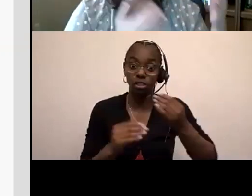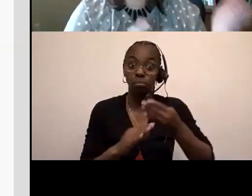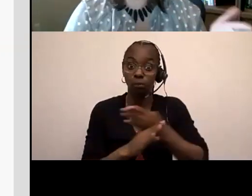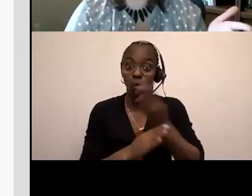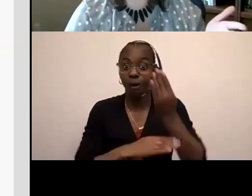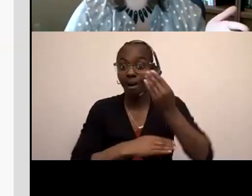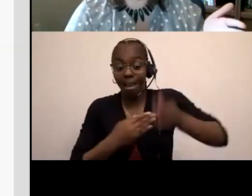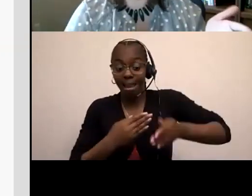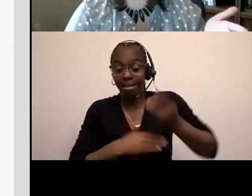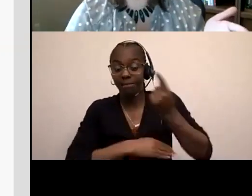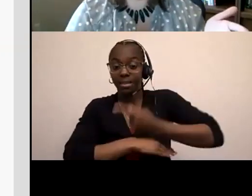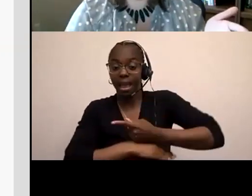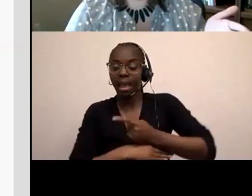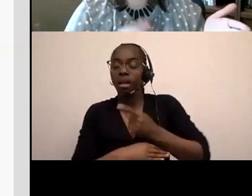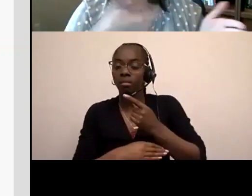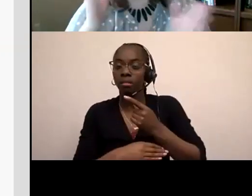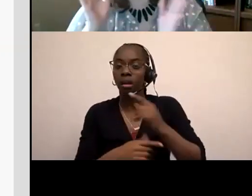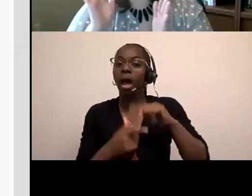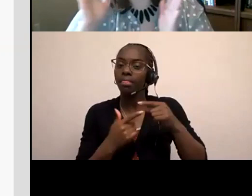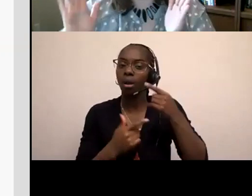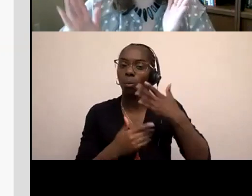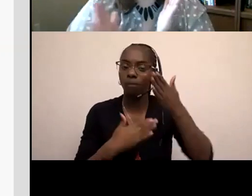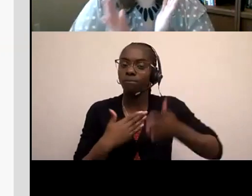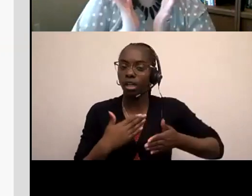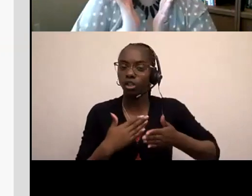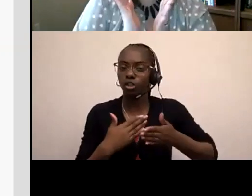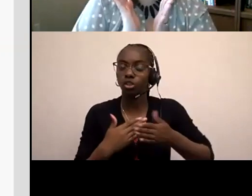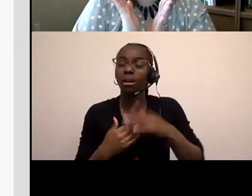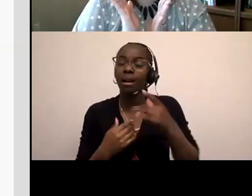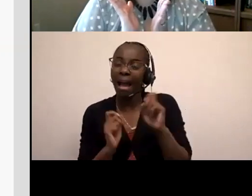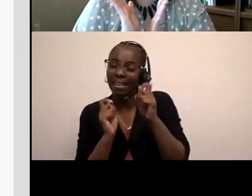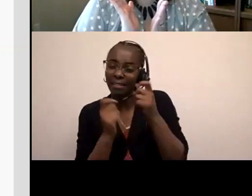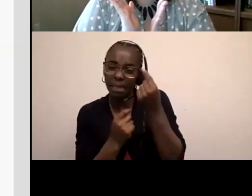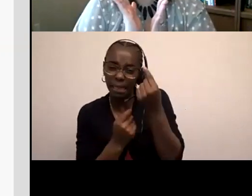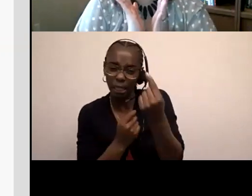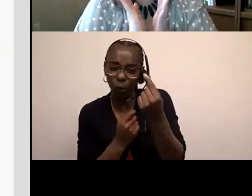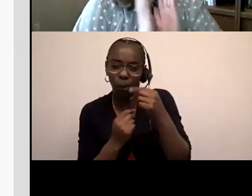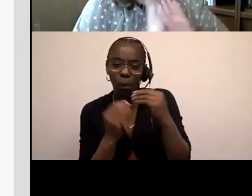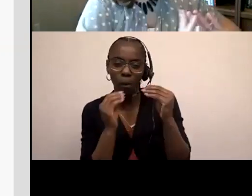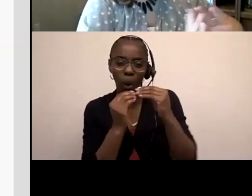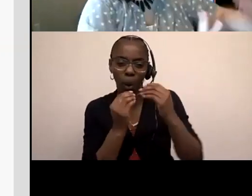THEY COMPLETED THOSE TASKS SO I GIVE A LITTLE BIT MORE SUPPORT THAN JUST COMPLETELY TURNING